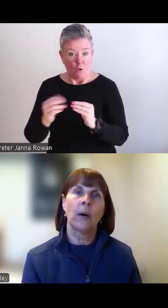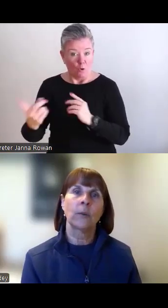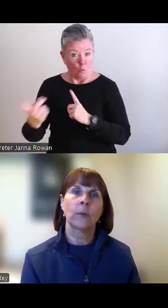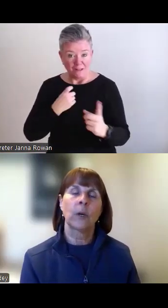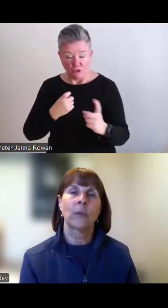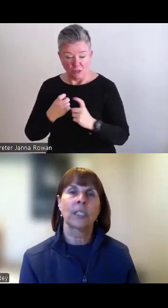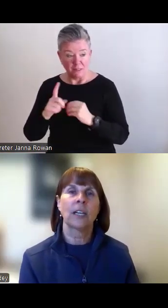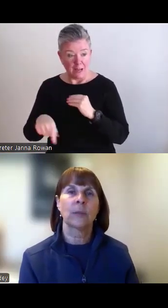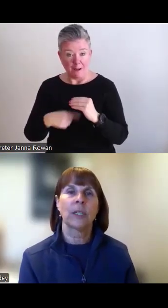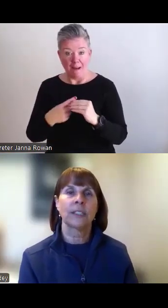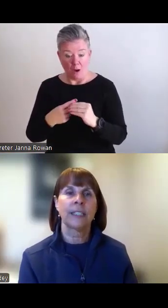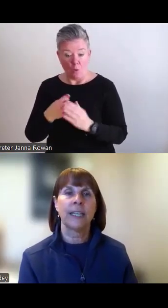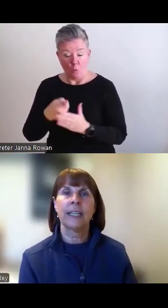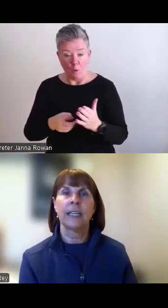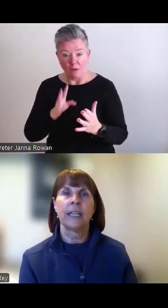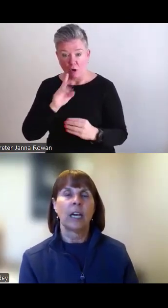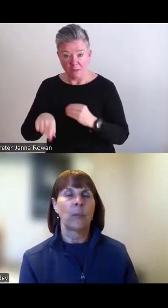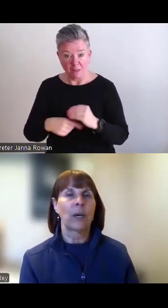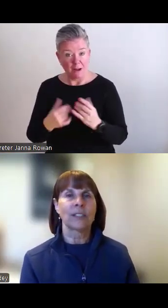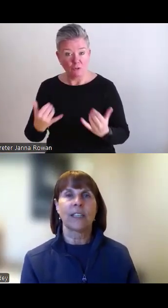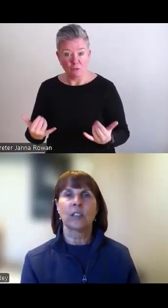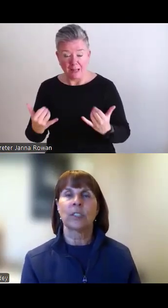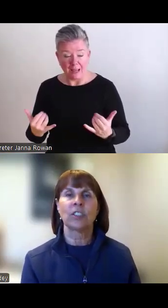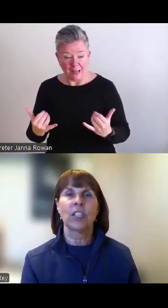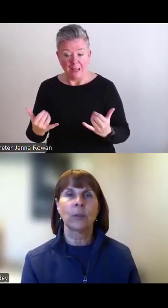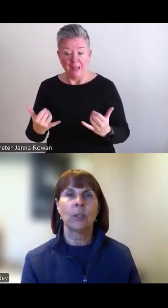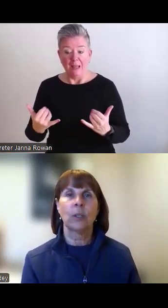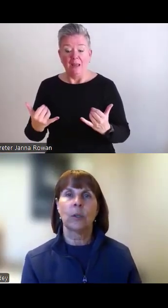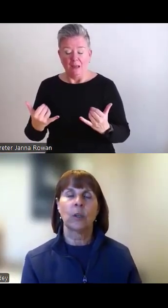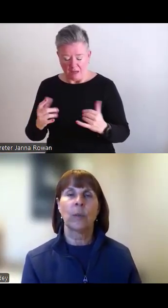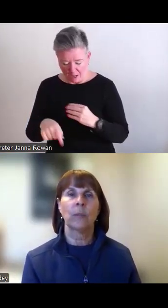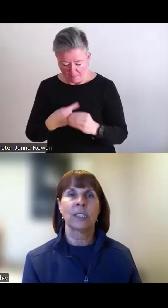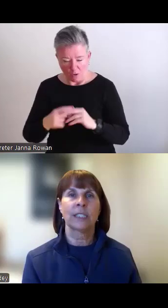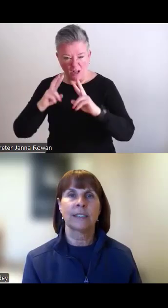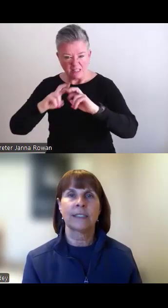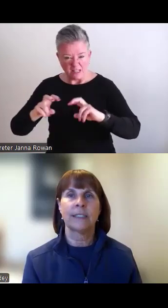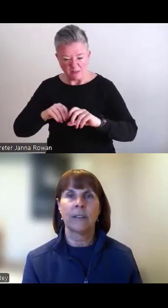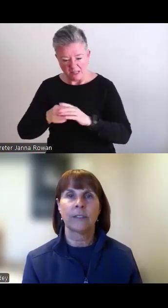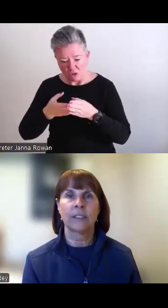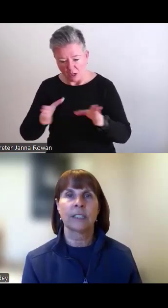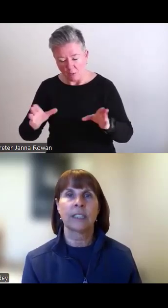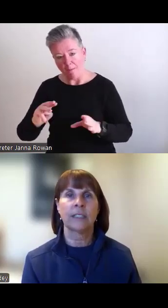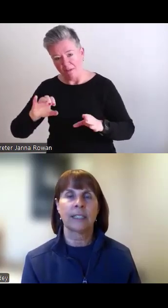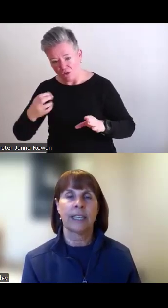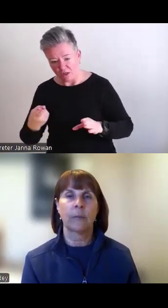about what we talked about today, about assessment in general, or about Michigan's efforts to collect